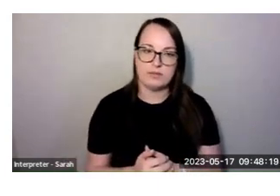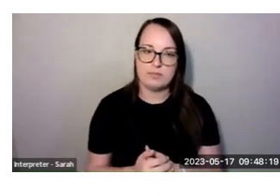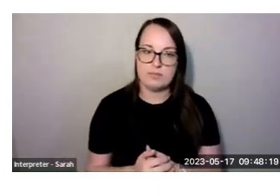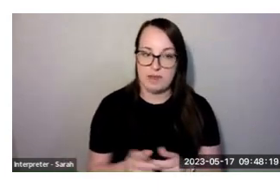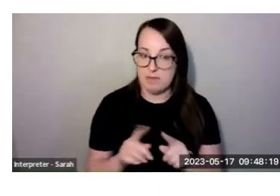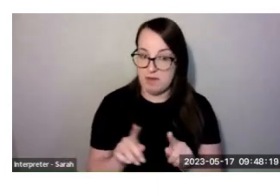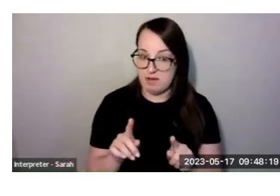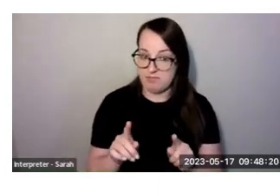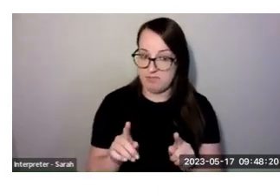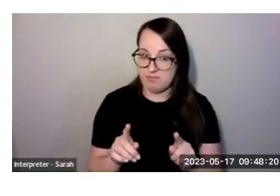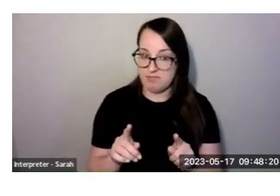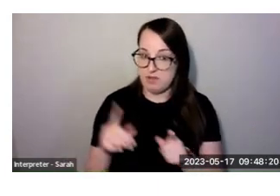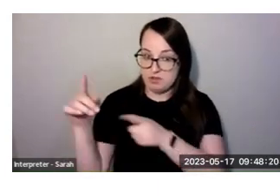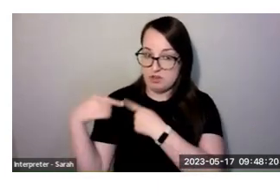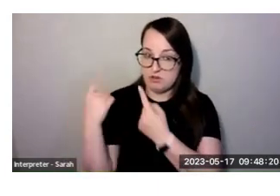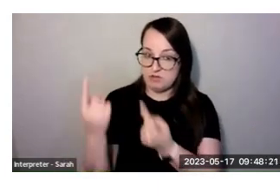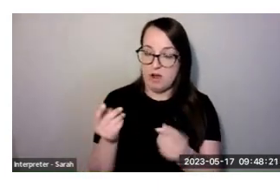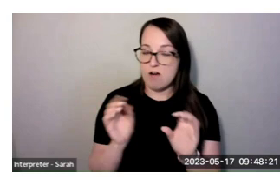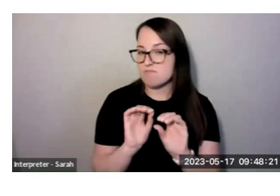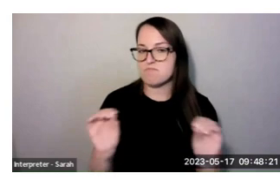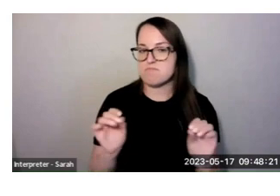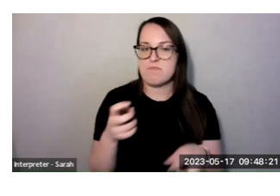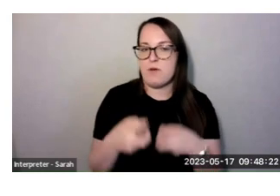those, or a venue of Fox or whatever.